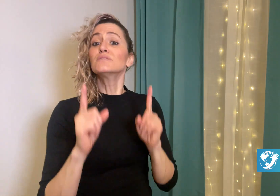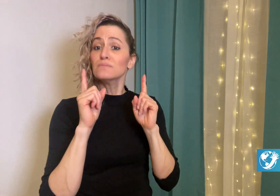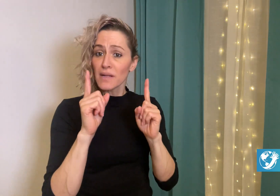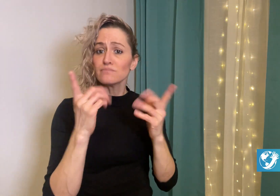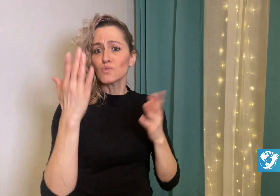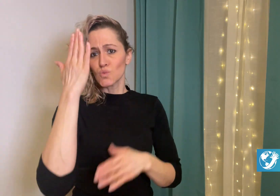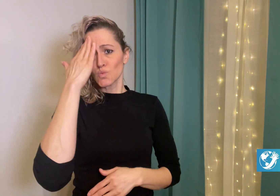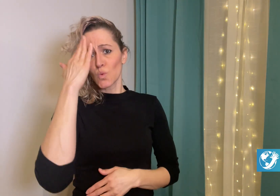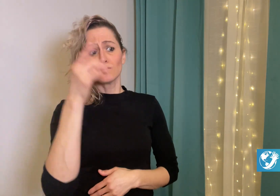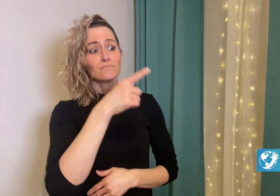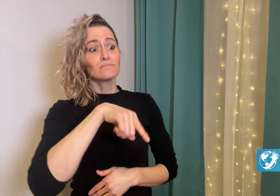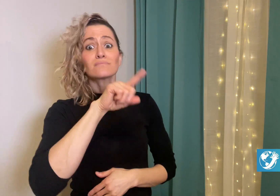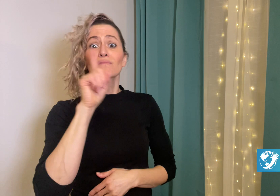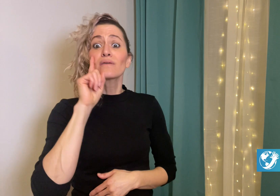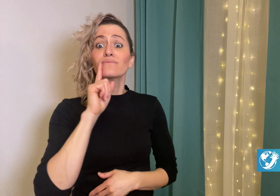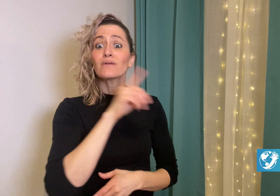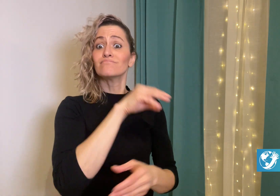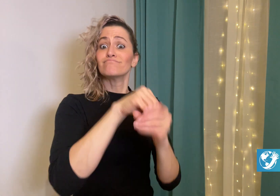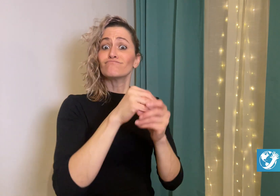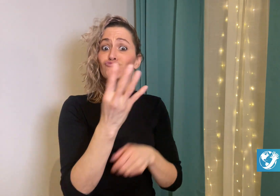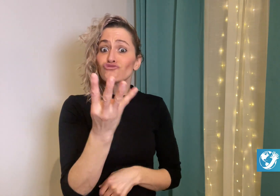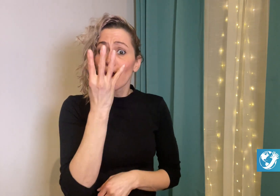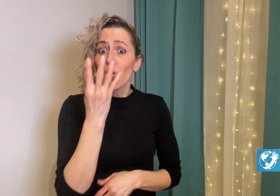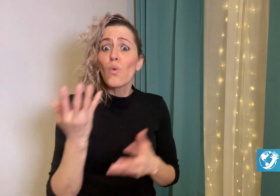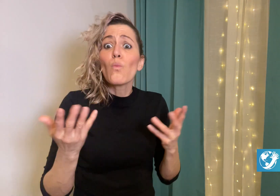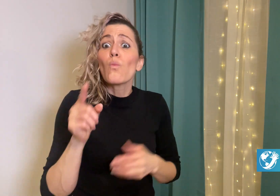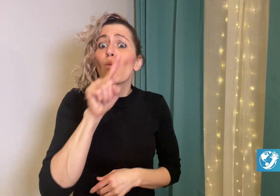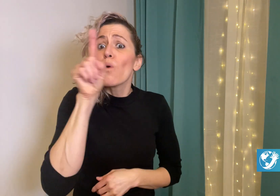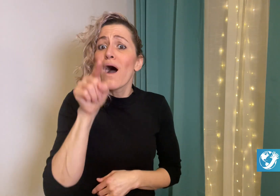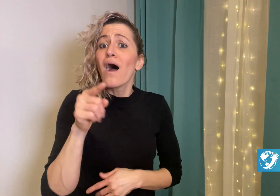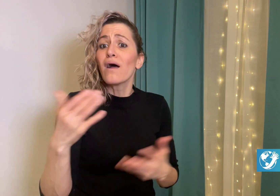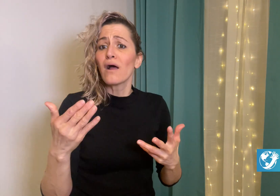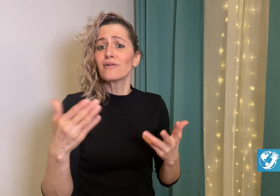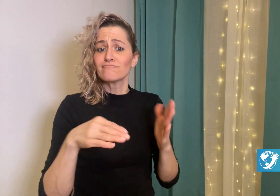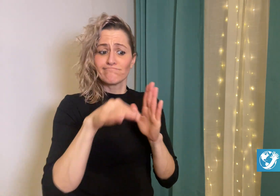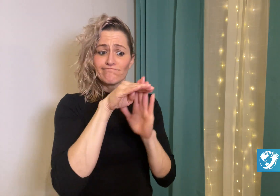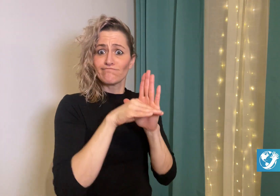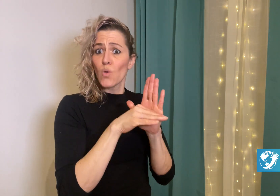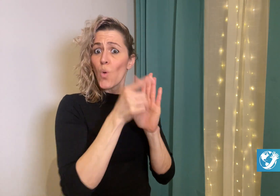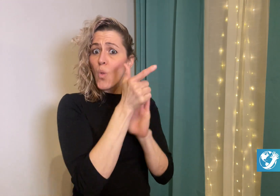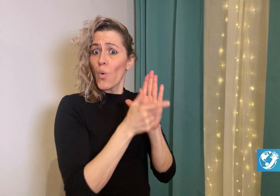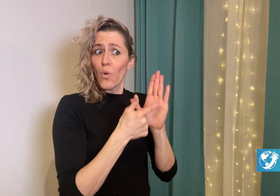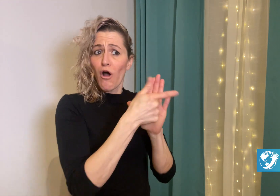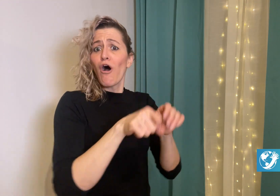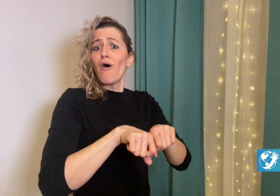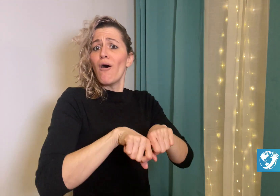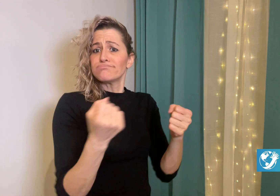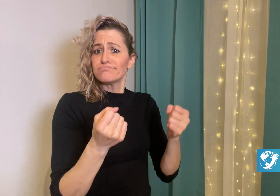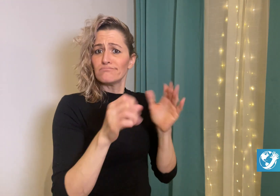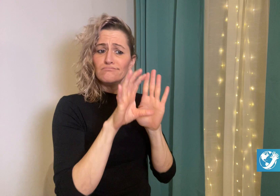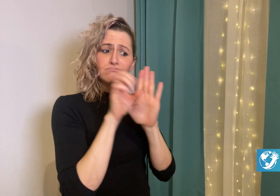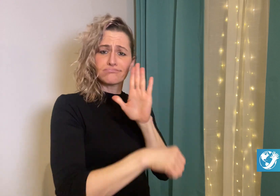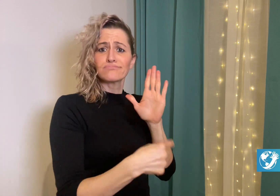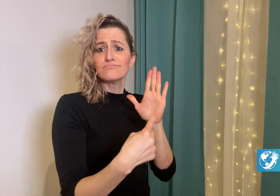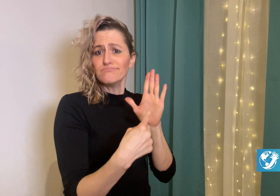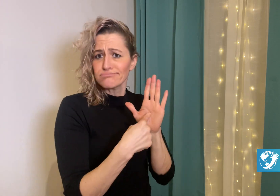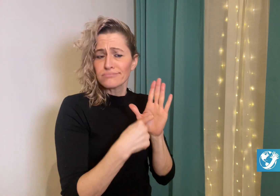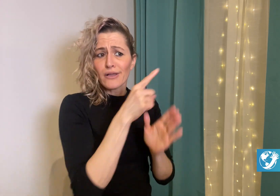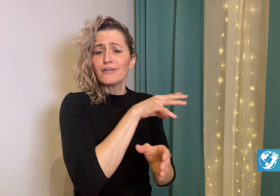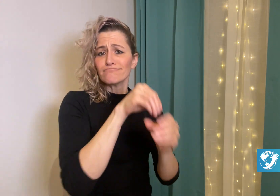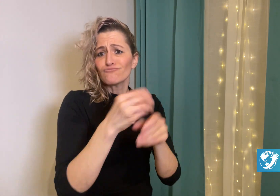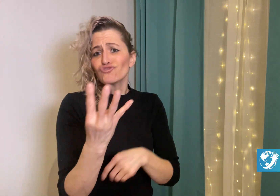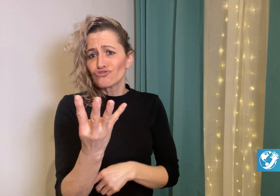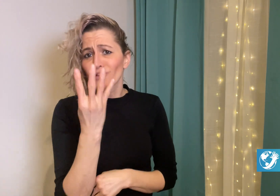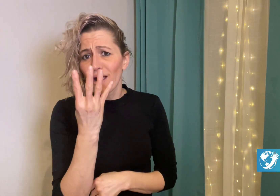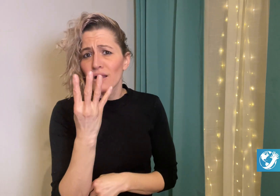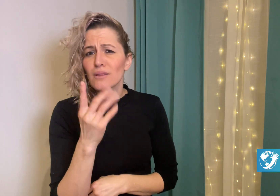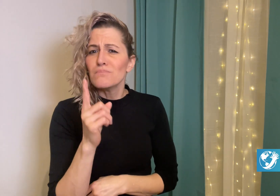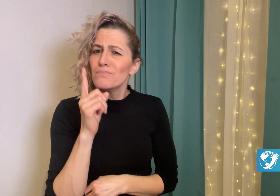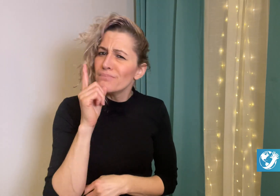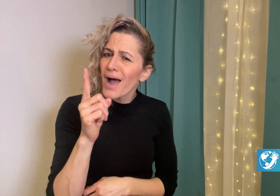of prison. Although Deaf prisoners are in prison because they broke a law,